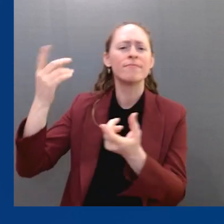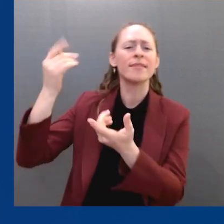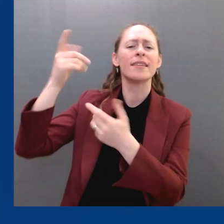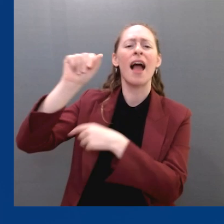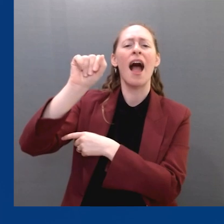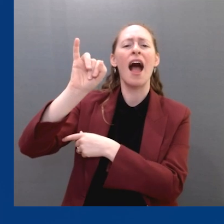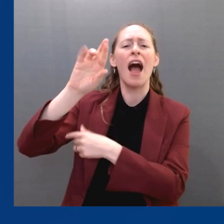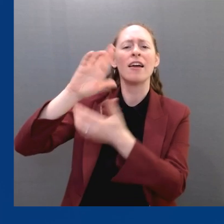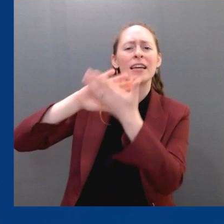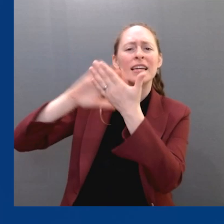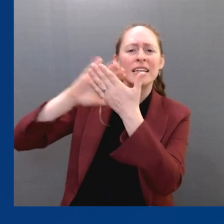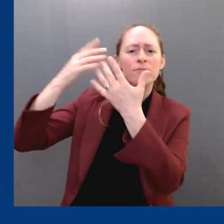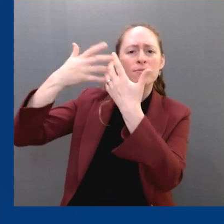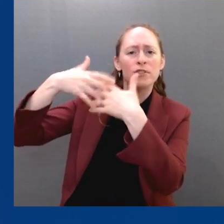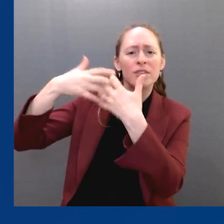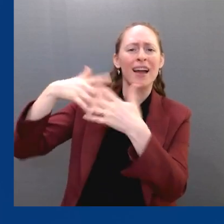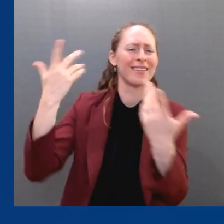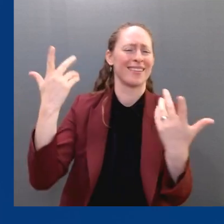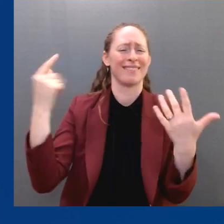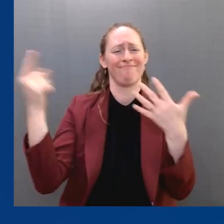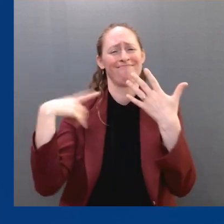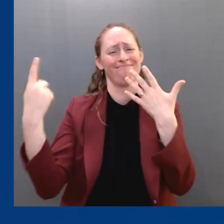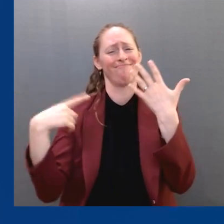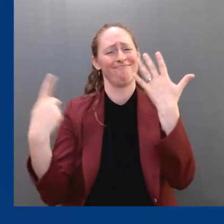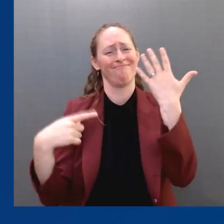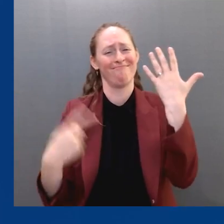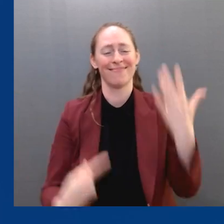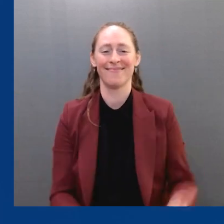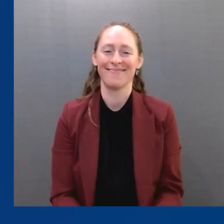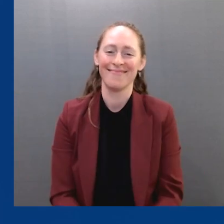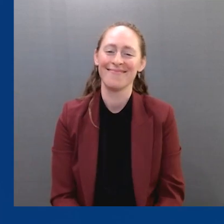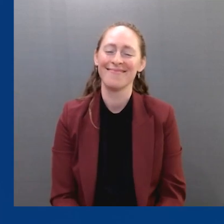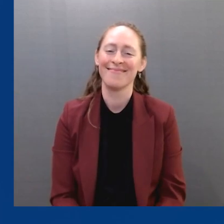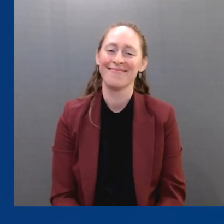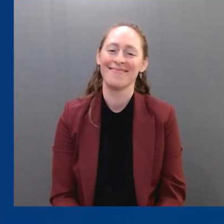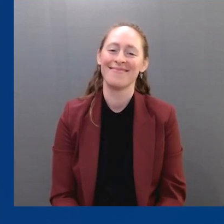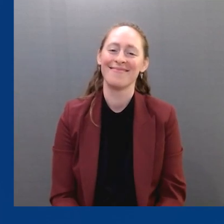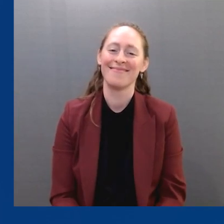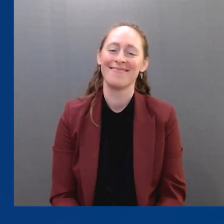But beyond just having these capabilities, we have the infrastructure we need